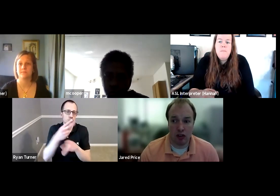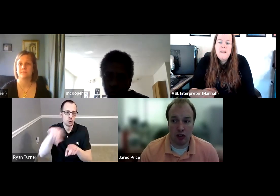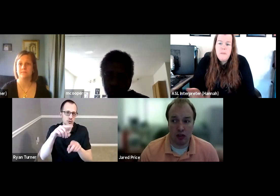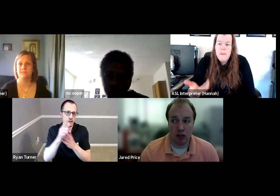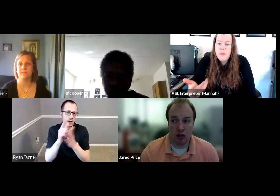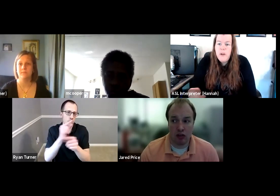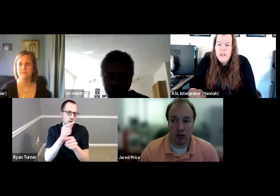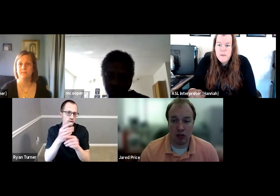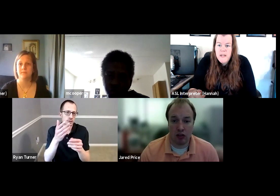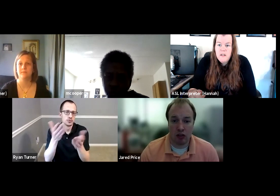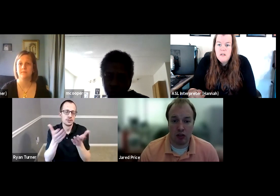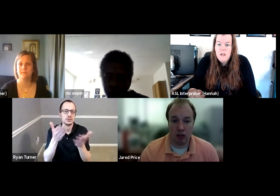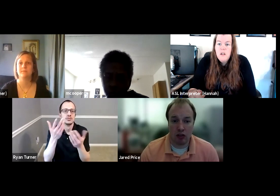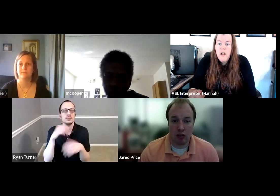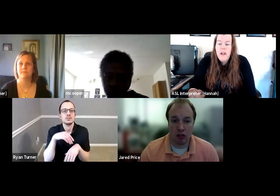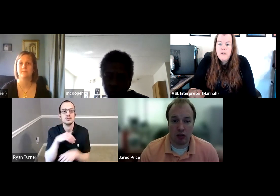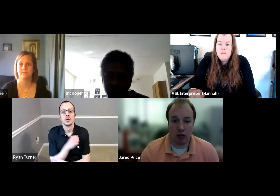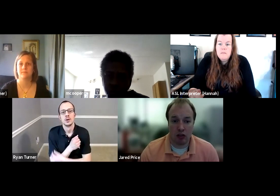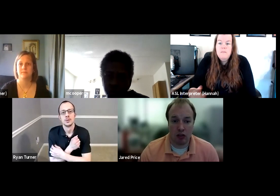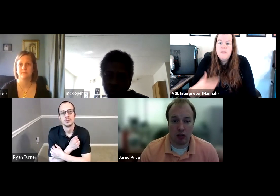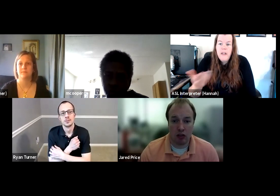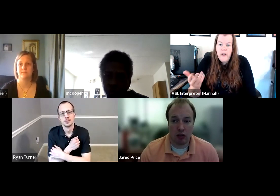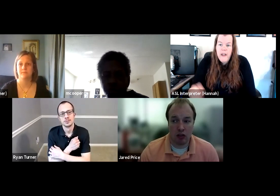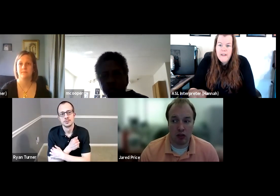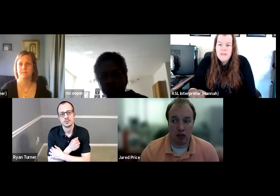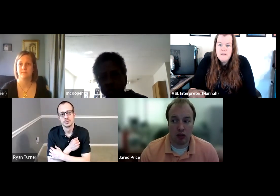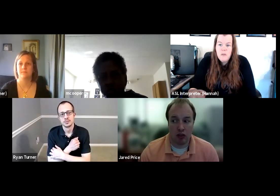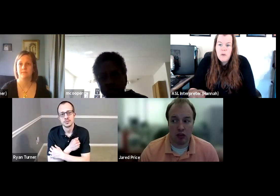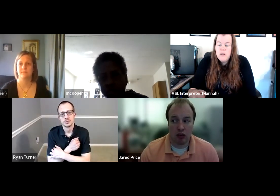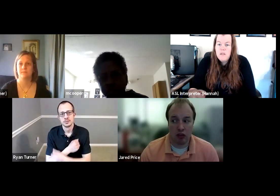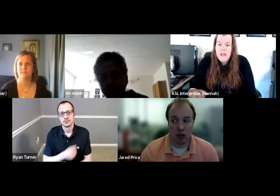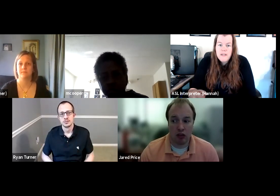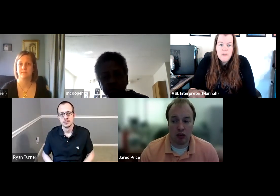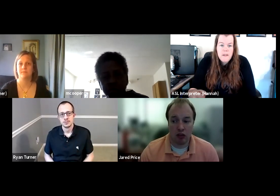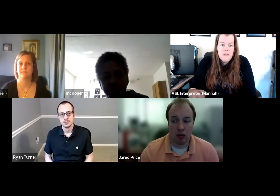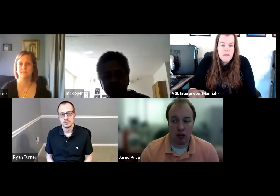Based on people who are using LRAs or that type of thing. Yeah